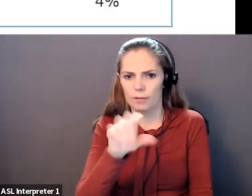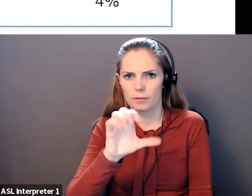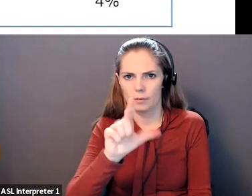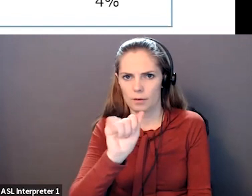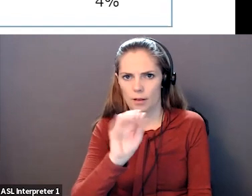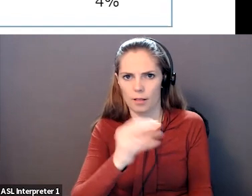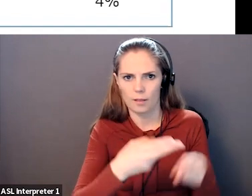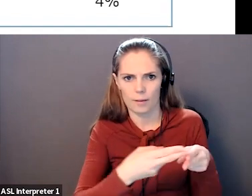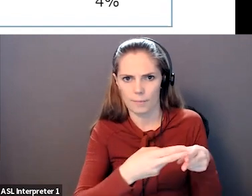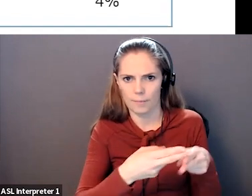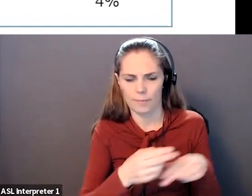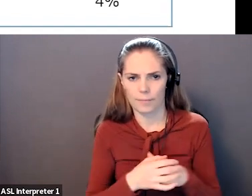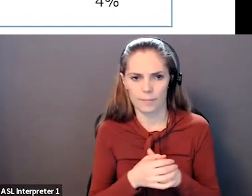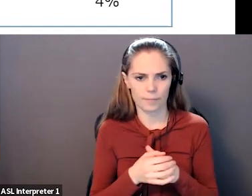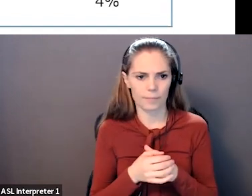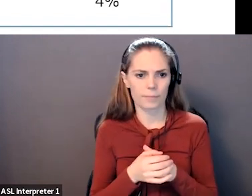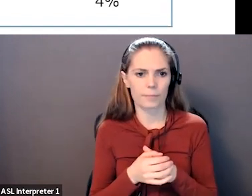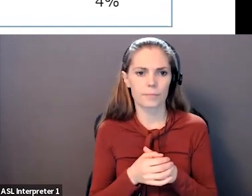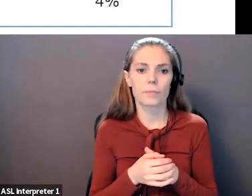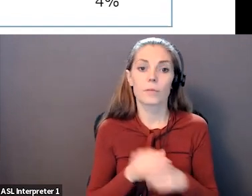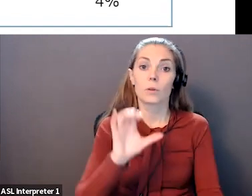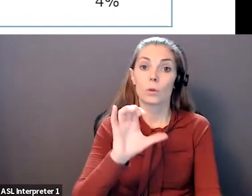So here is those claims that are considered over 90 days.